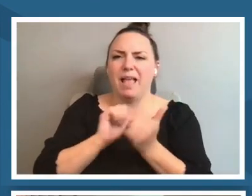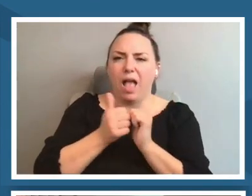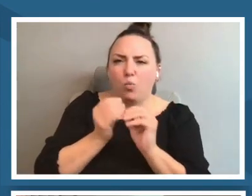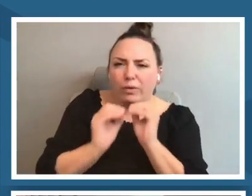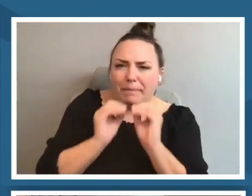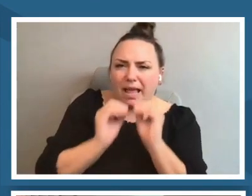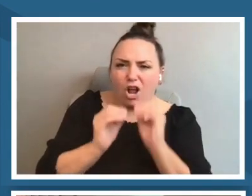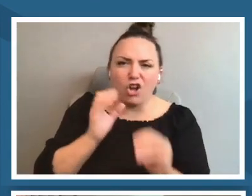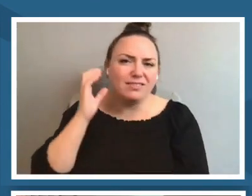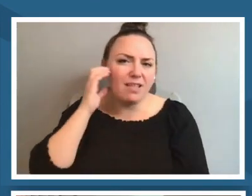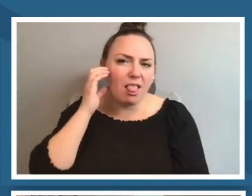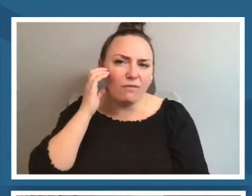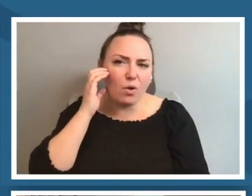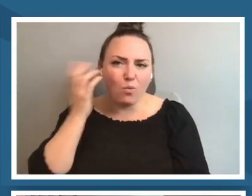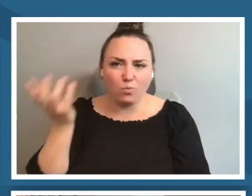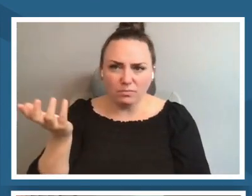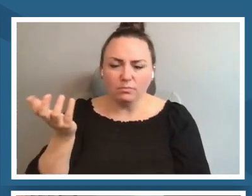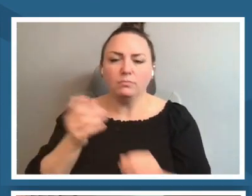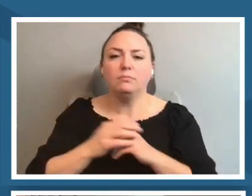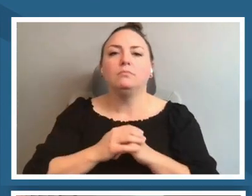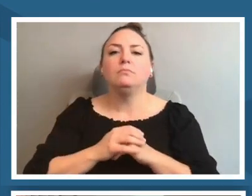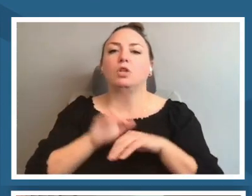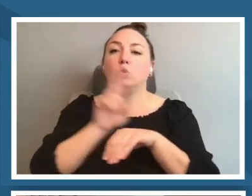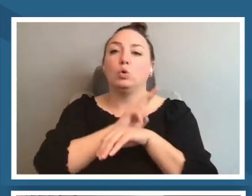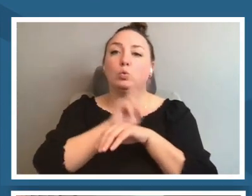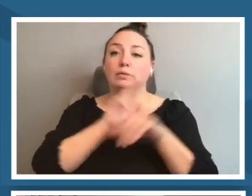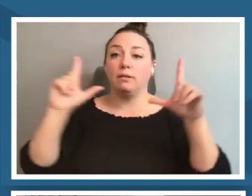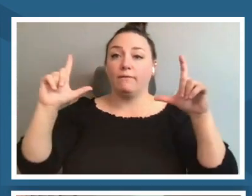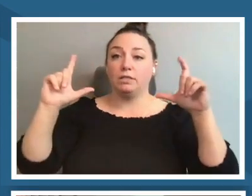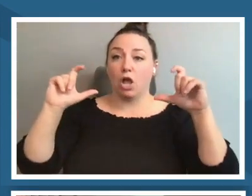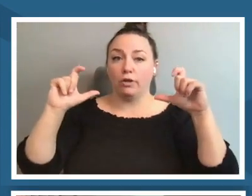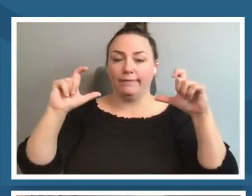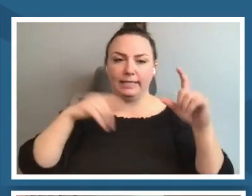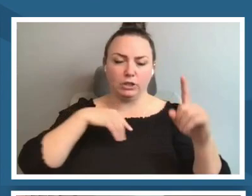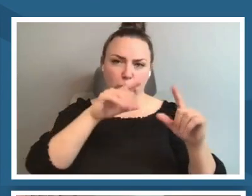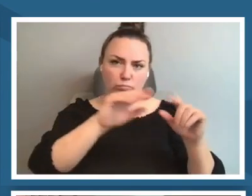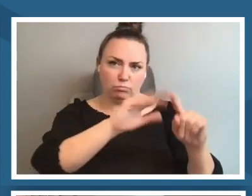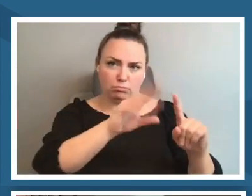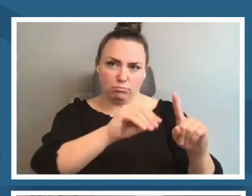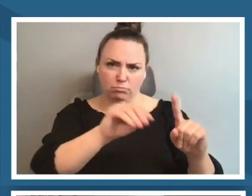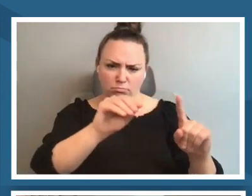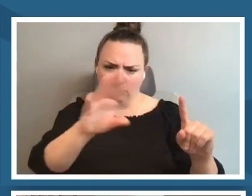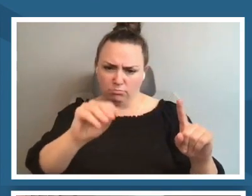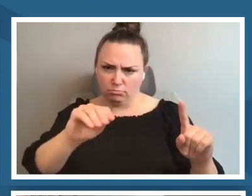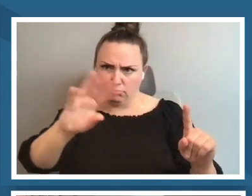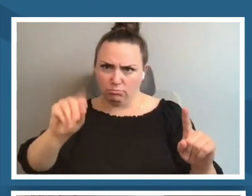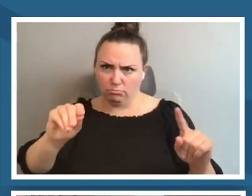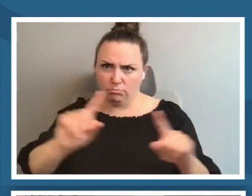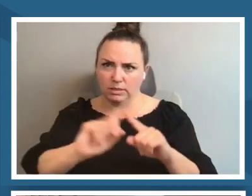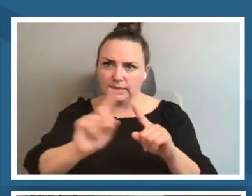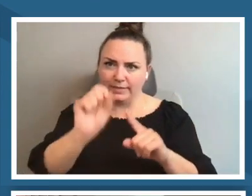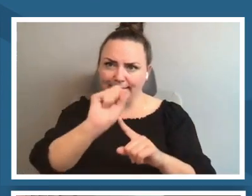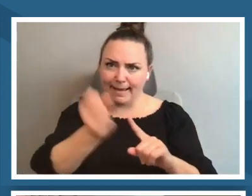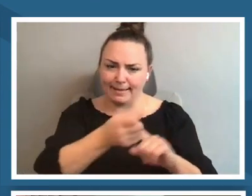and so what we did is use photography to actually document these different stages